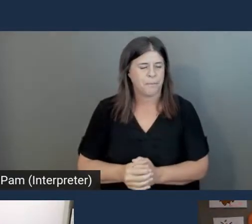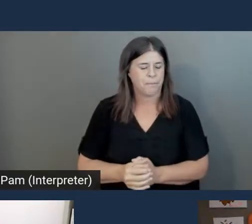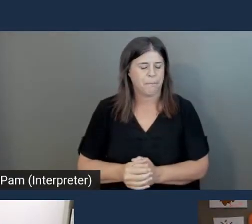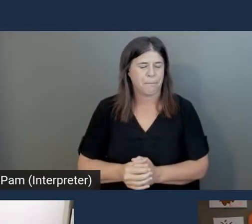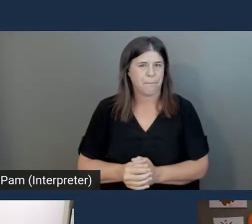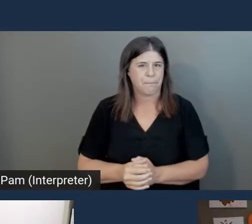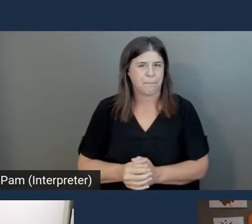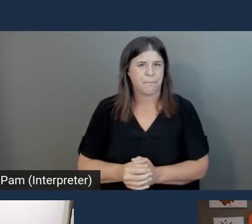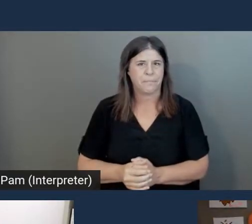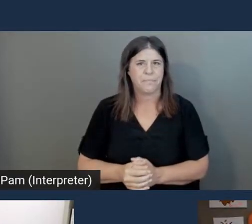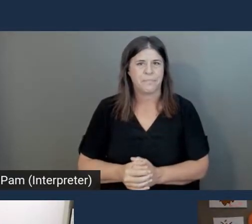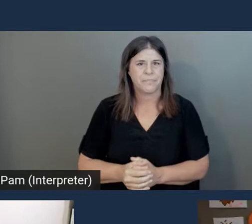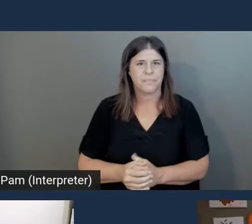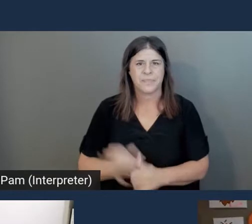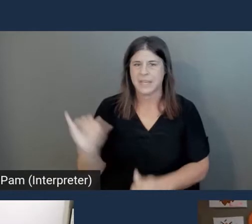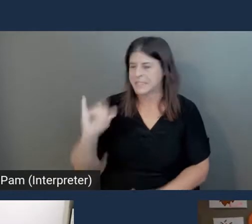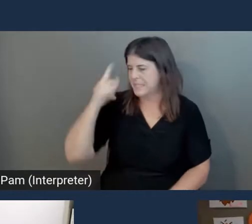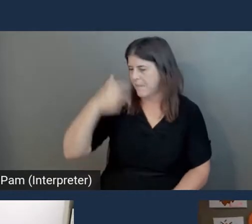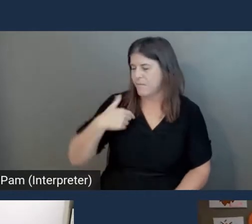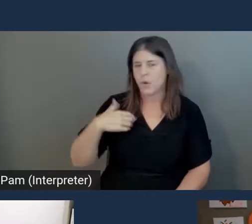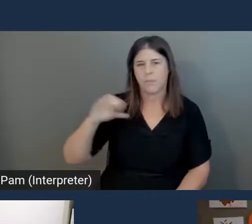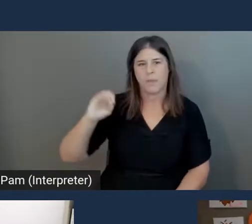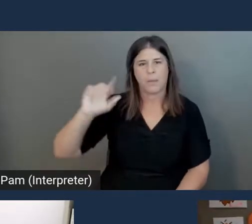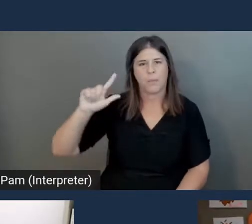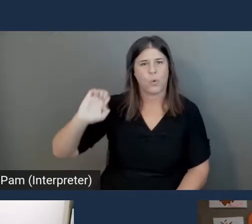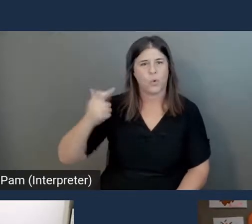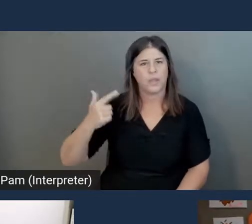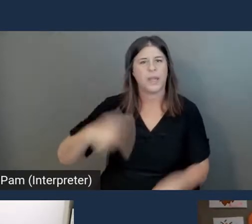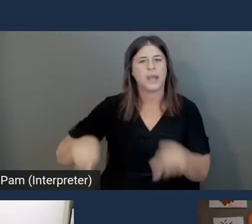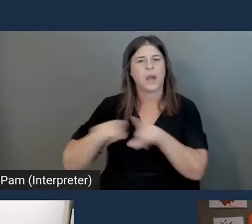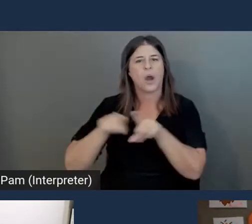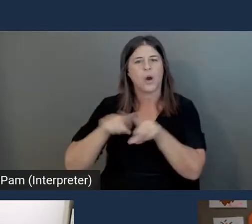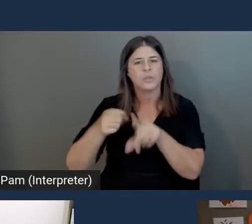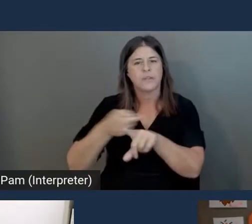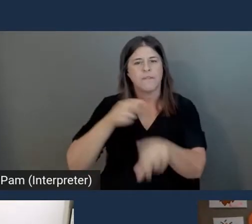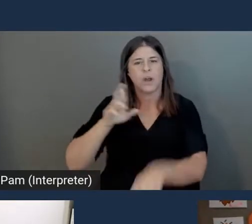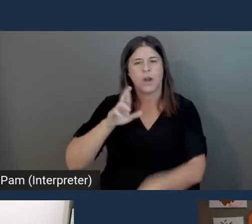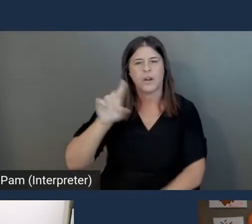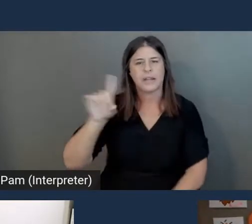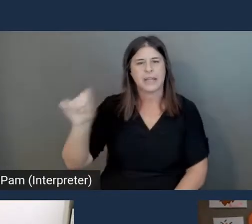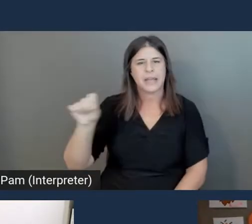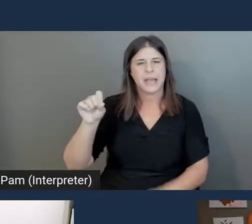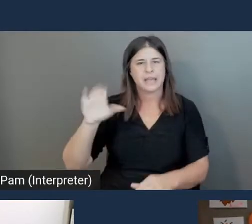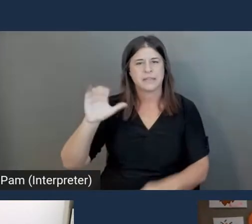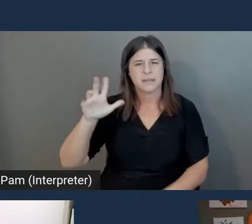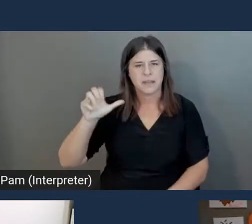Yeah, very same for me. So I'm Oleg, I'm also from the RDS Custom team